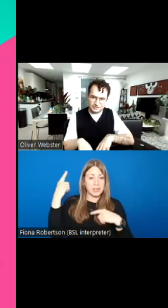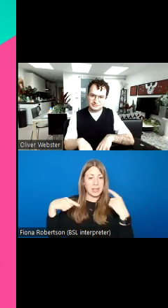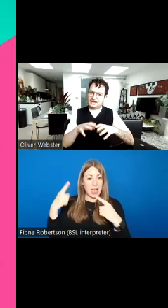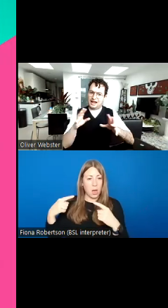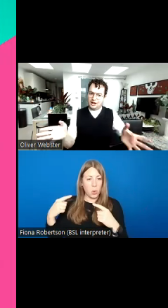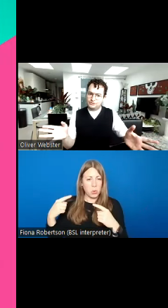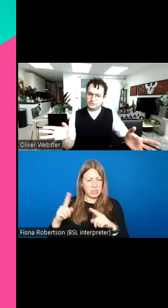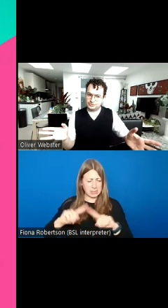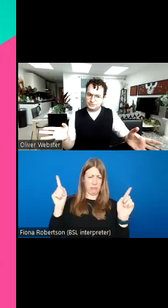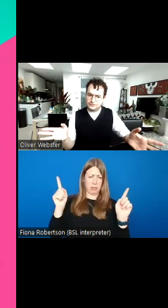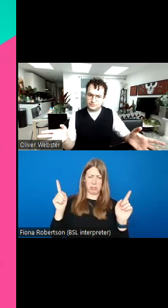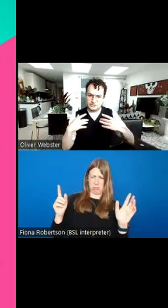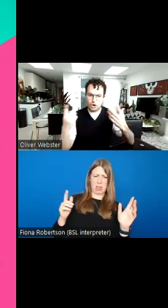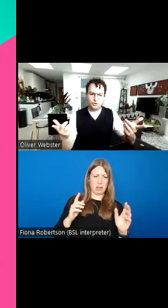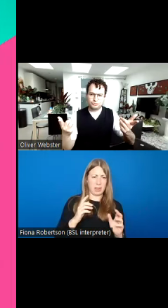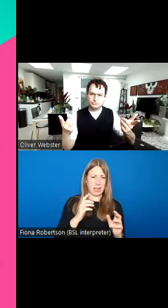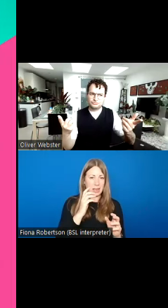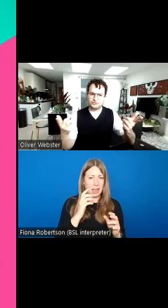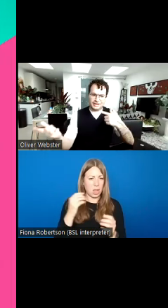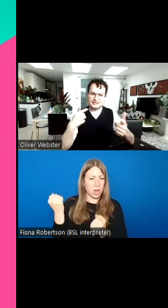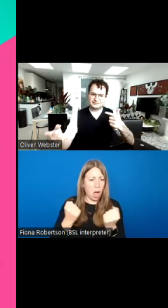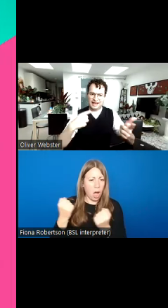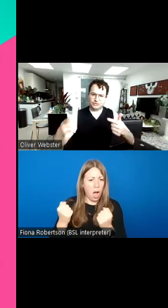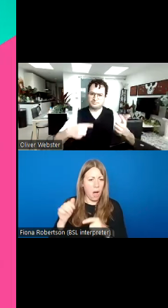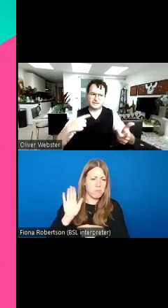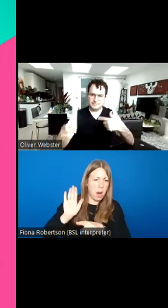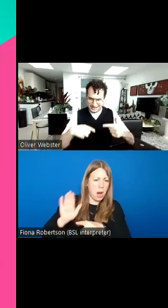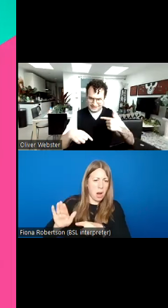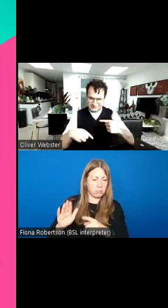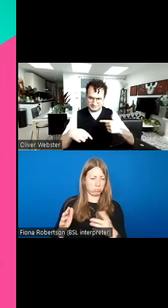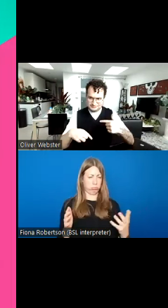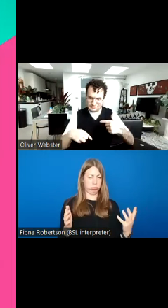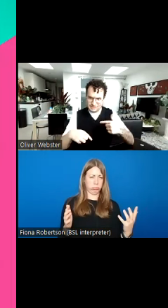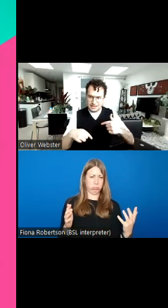because how would your viewer know that that's the sound that's being made?